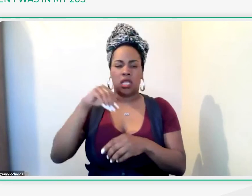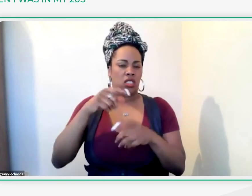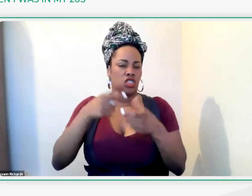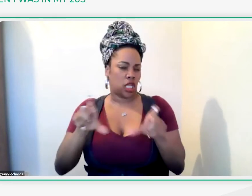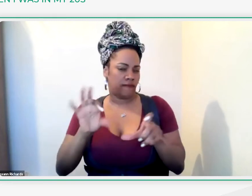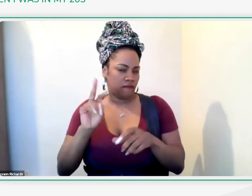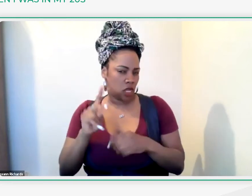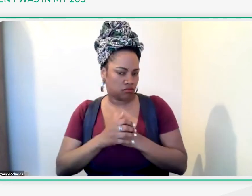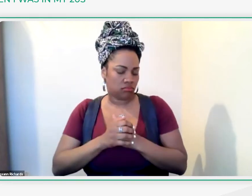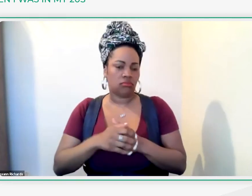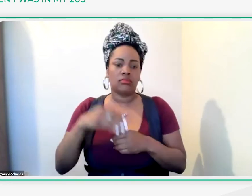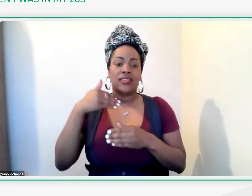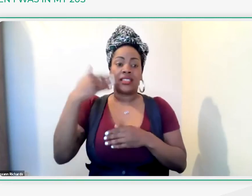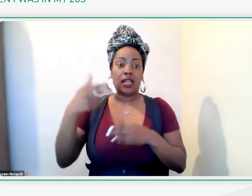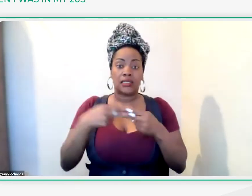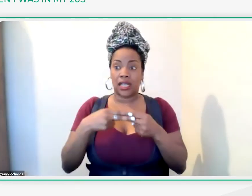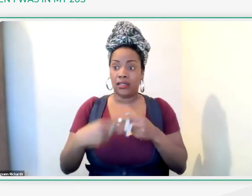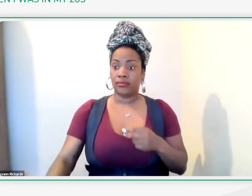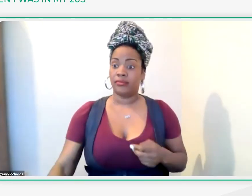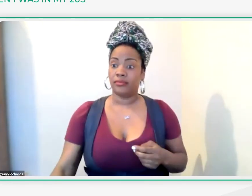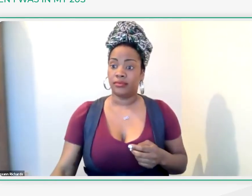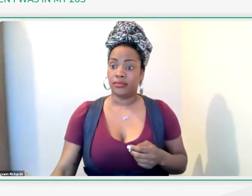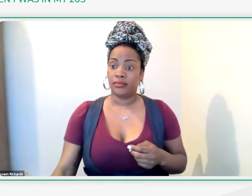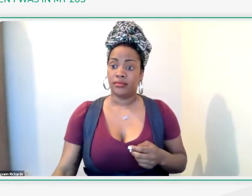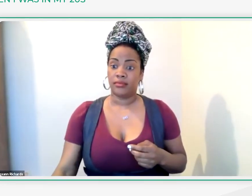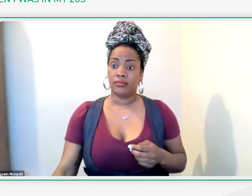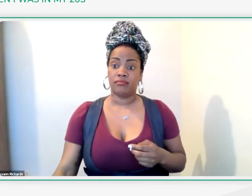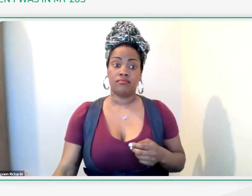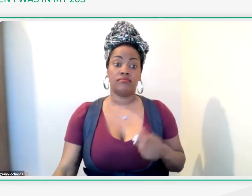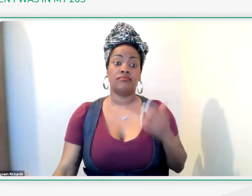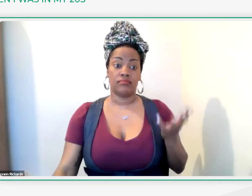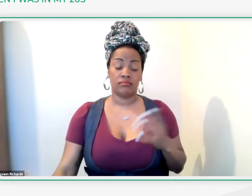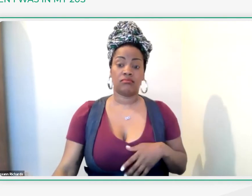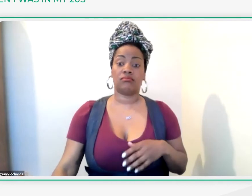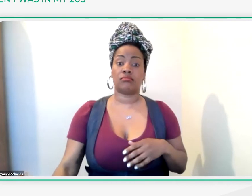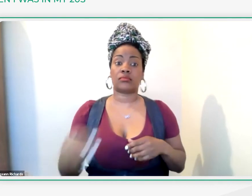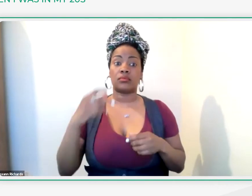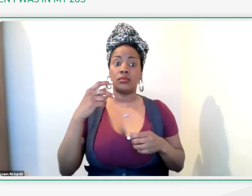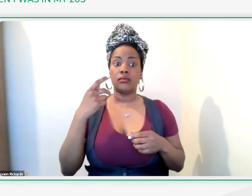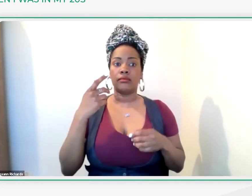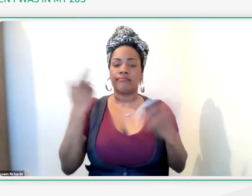You want to use that for your emergency fund, not just your typical bills that you have each month.